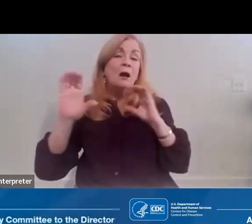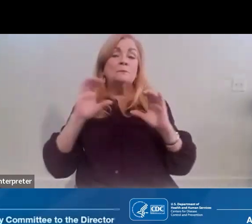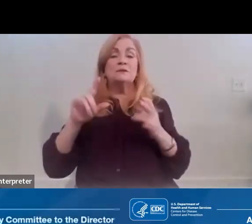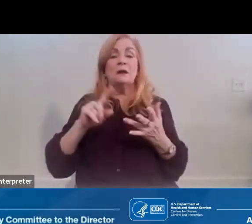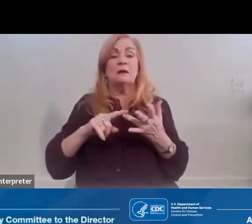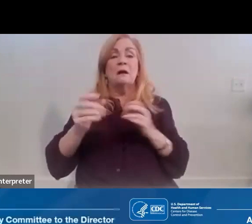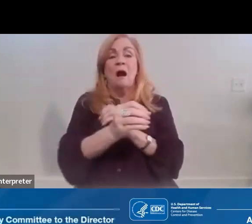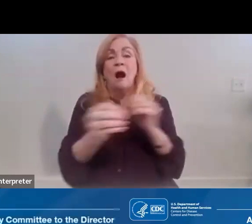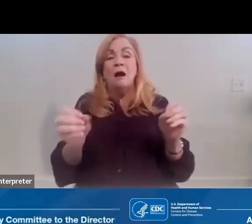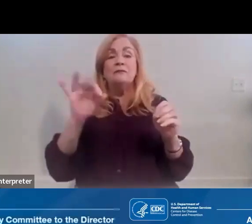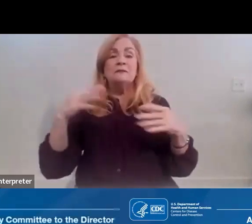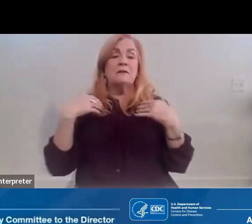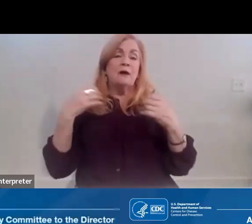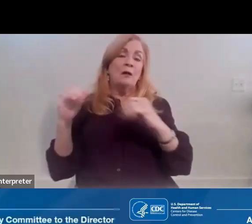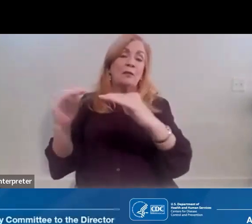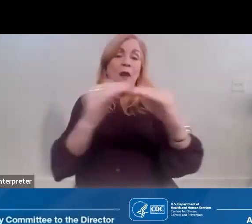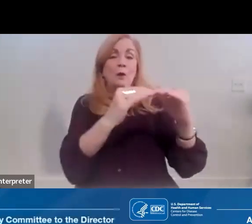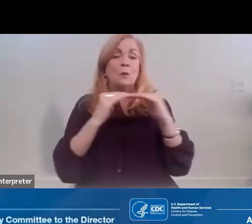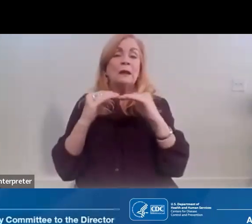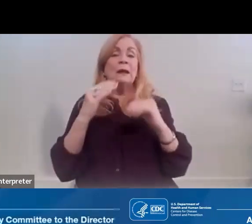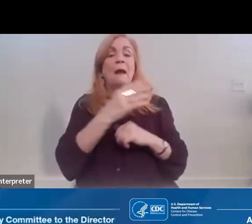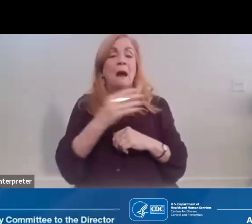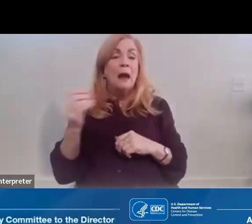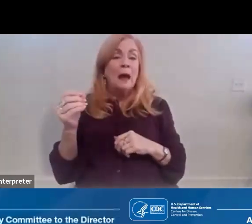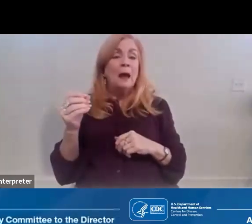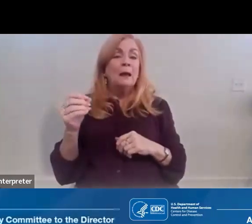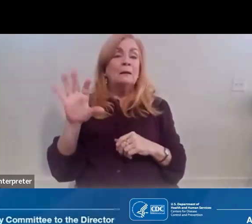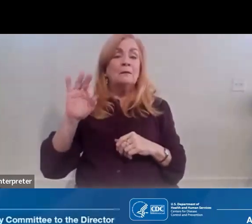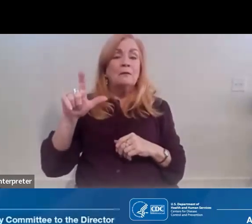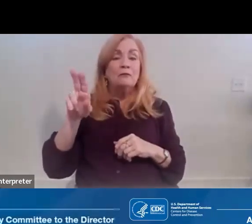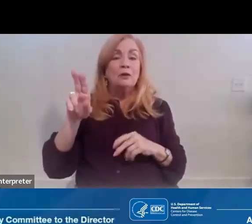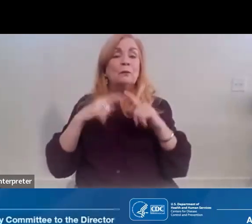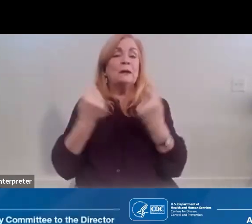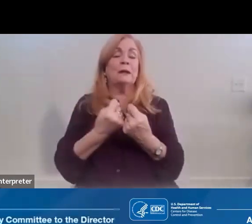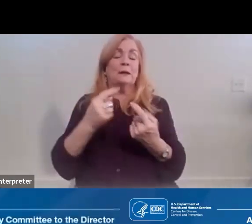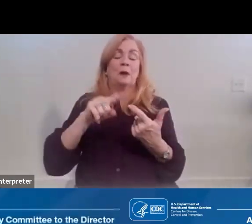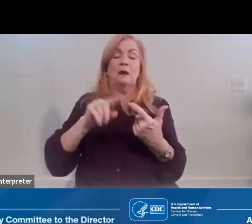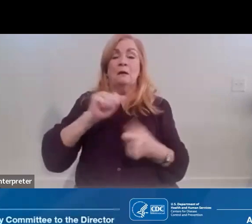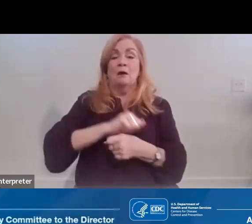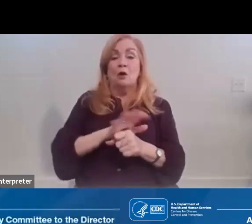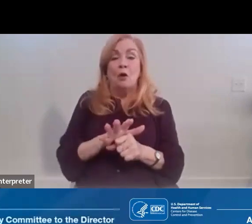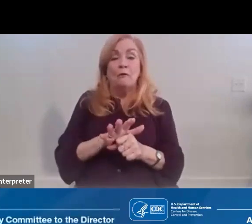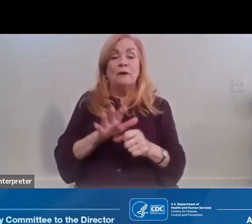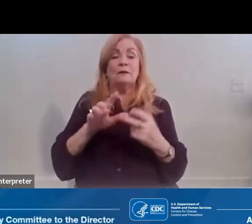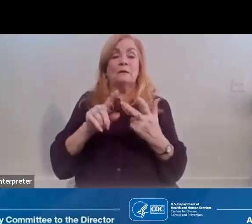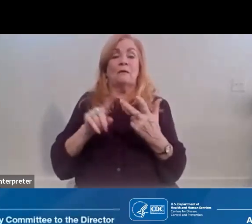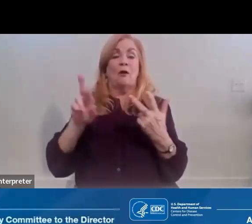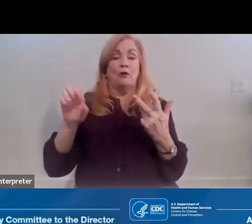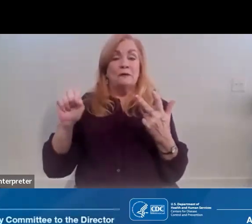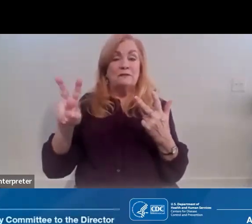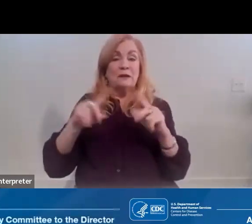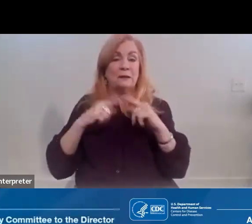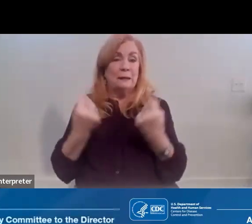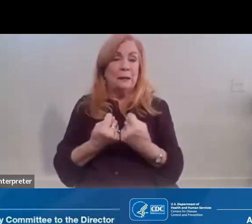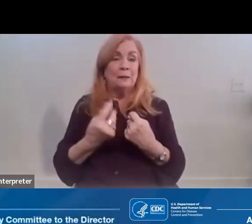of Health Equity, plus the flu team, the COVID team, the RSV team, plus Les's team,